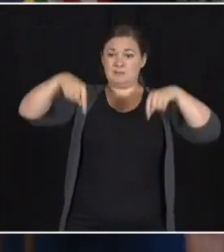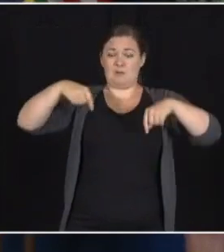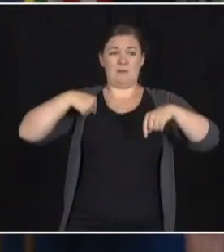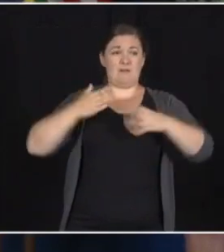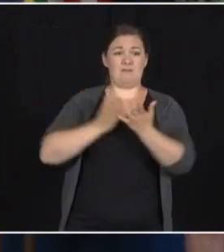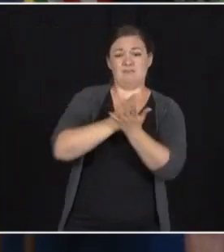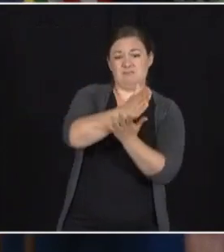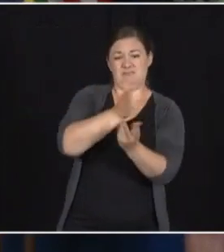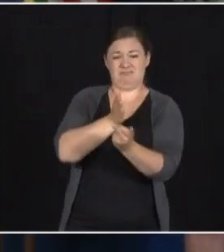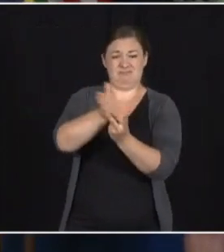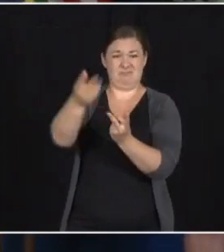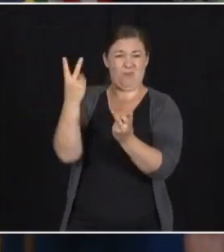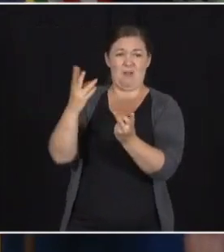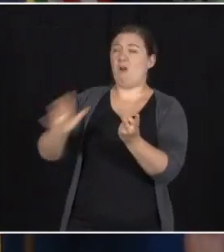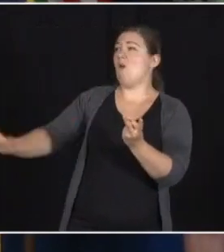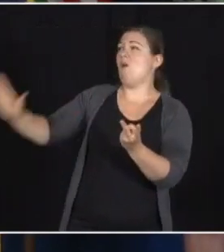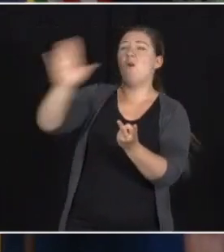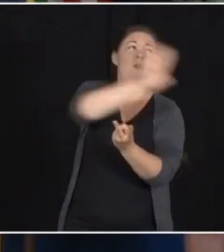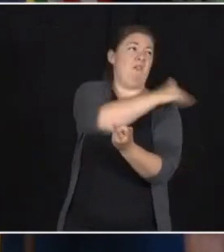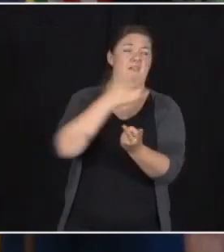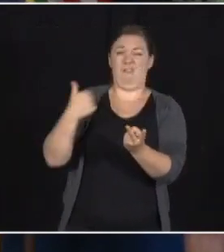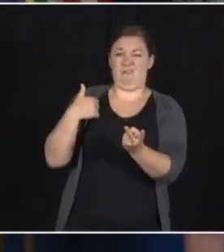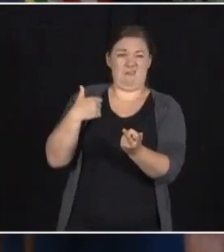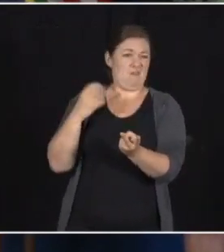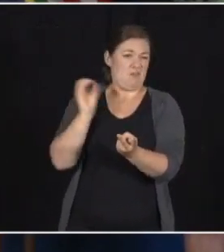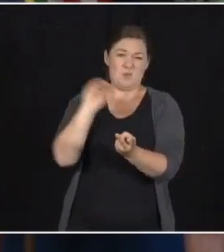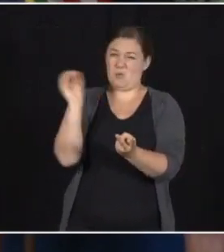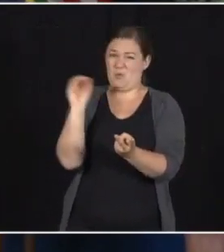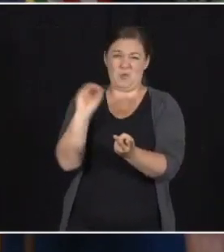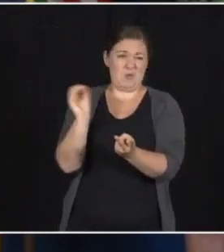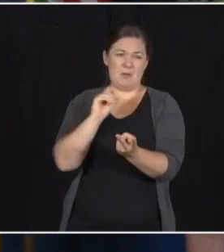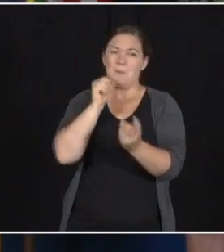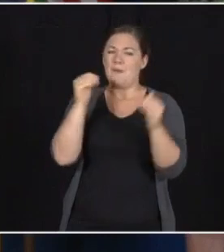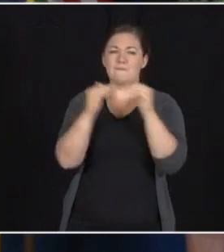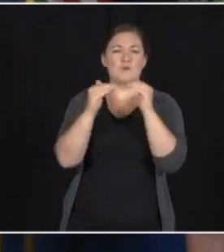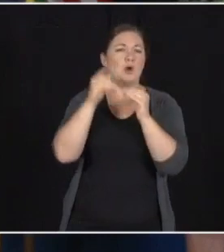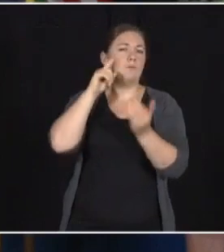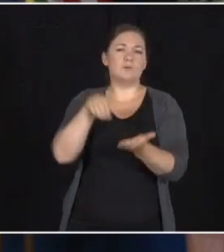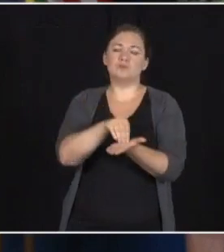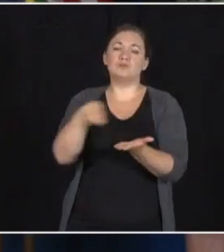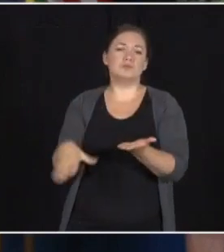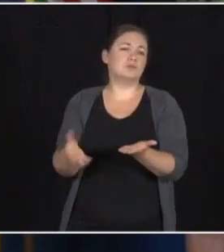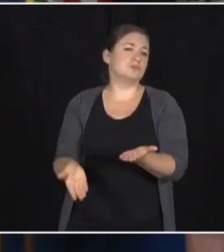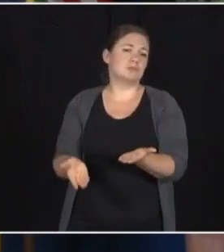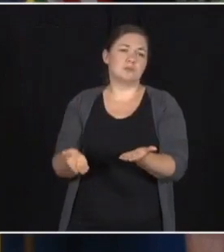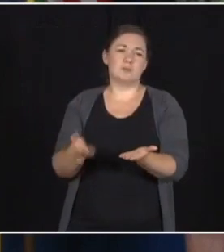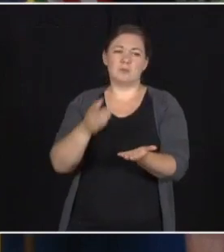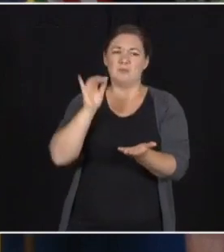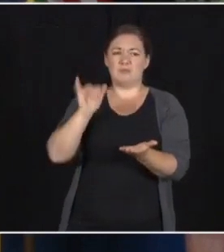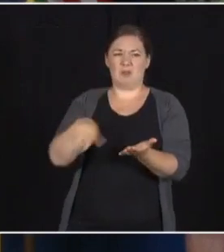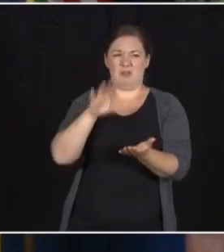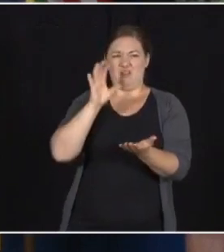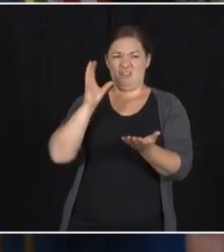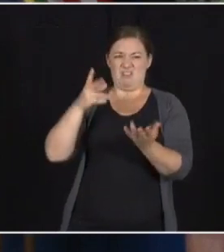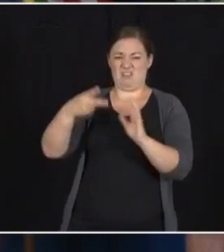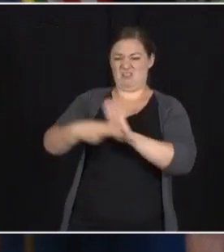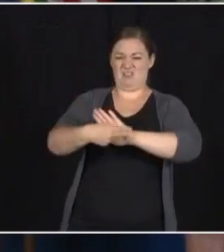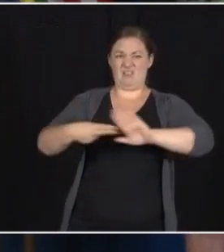country that does this and it's really not fair to certain groups of students. You know, really almost stigmatizing one group, saying